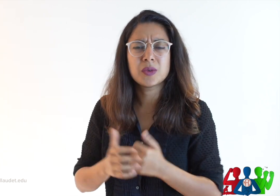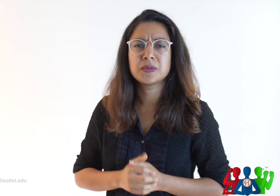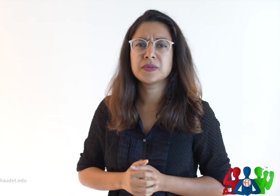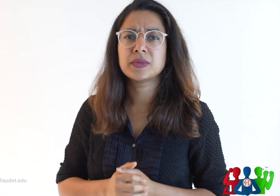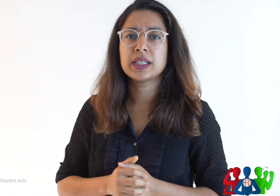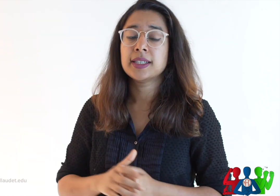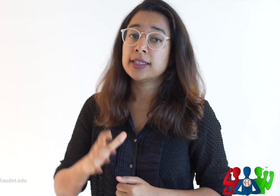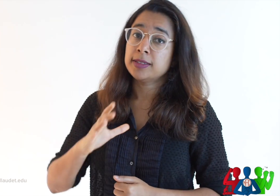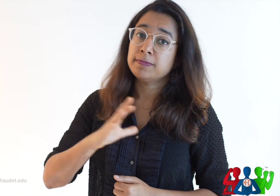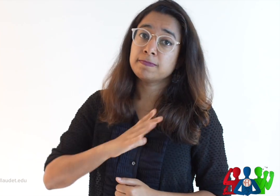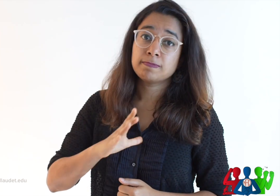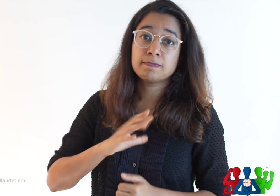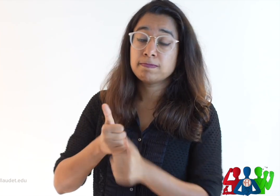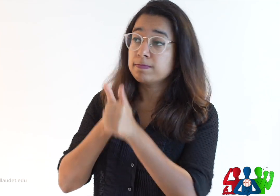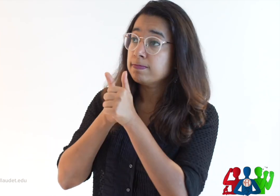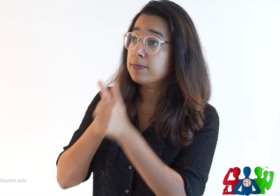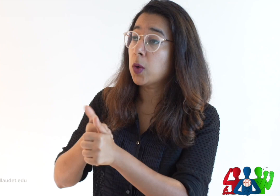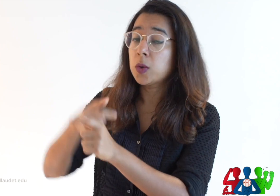and that teachers are often aware of this fact.